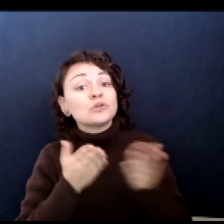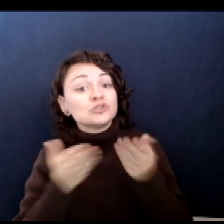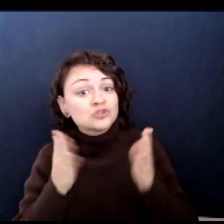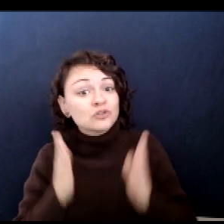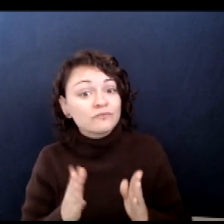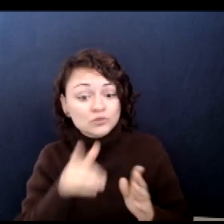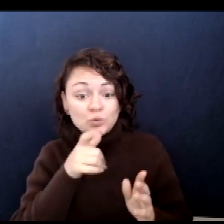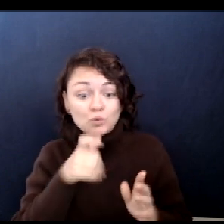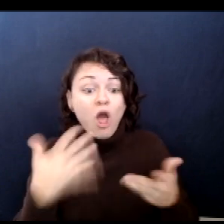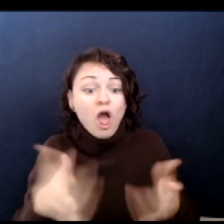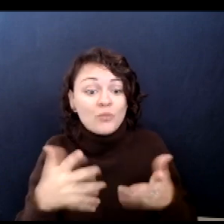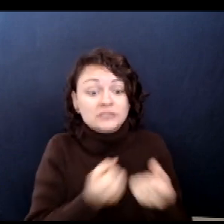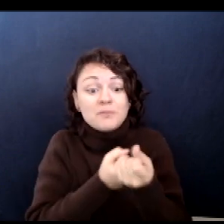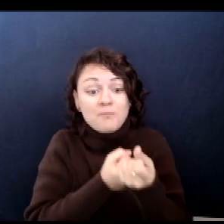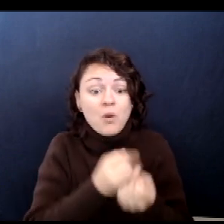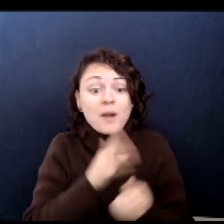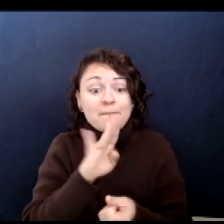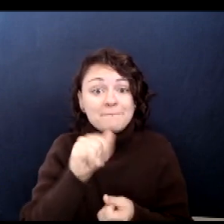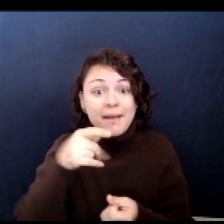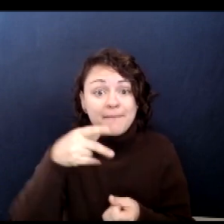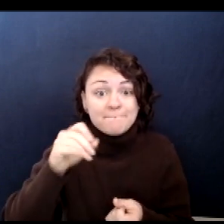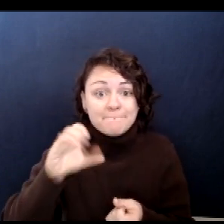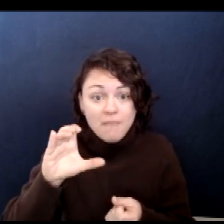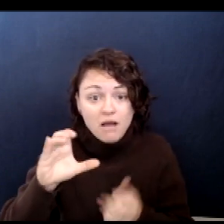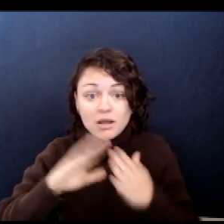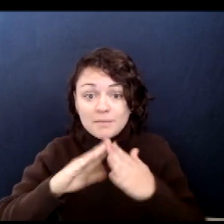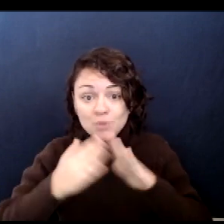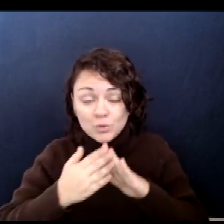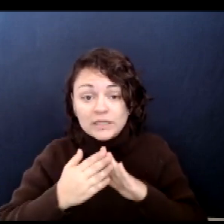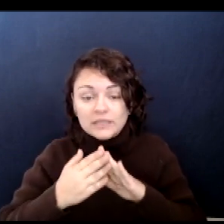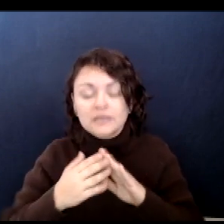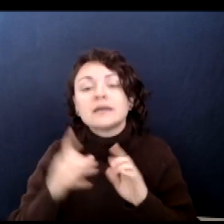Including addressing pay, high rates of staff turnover.